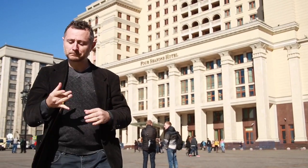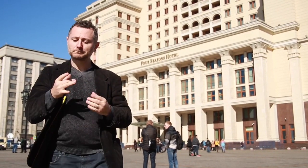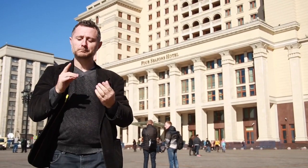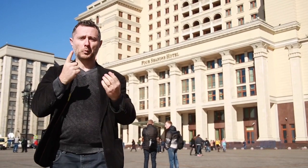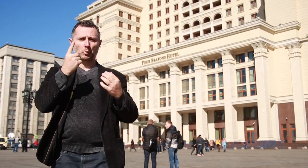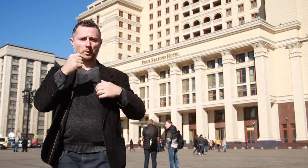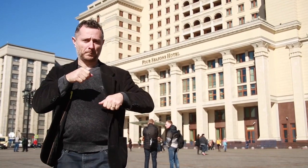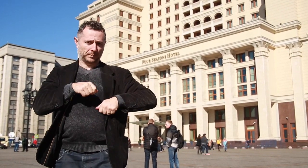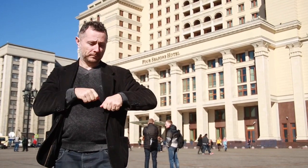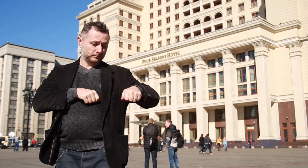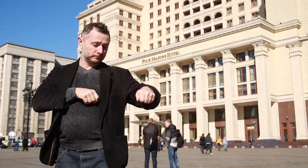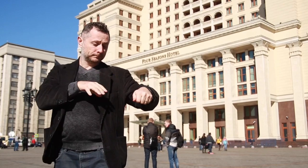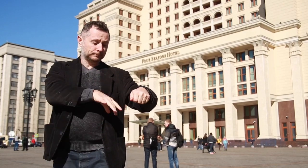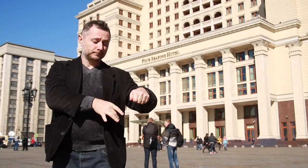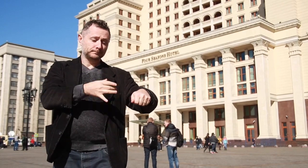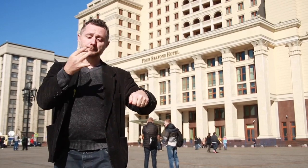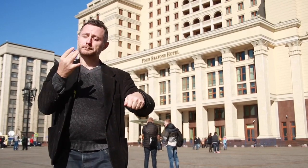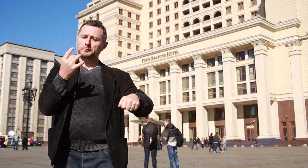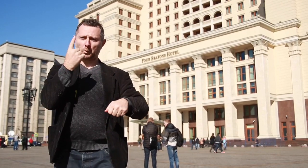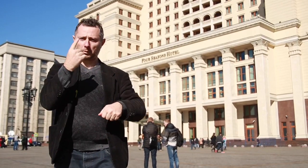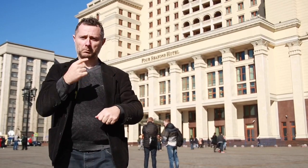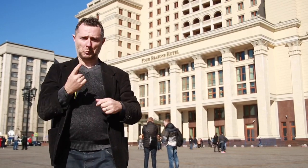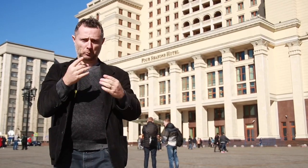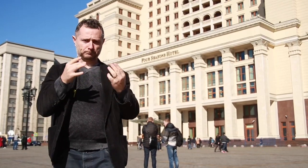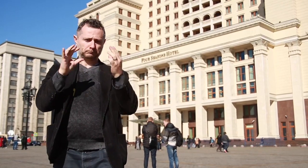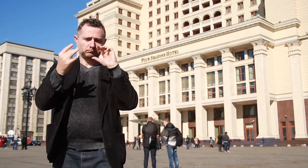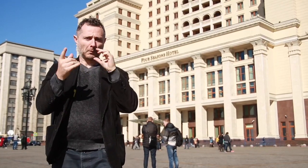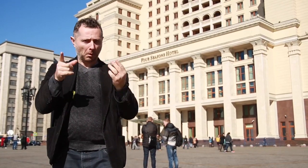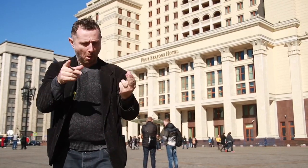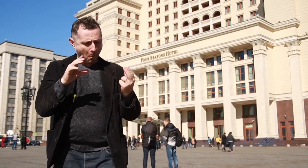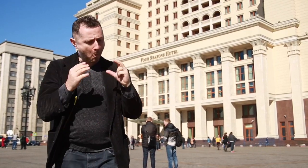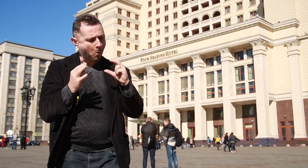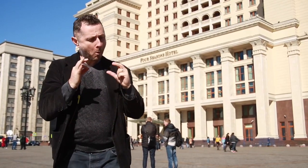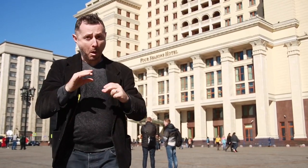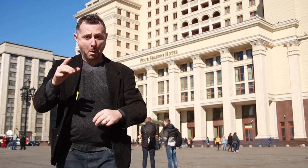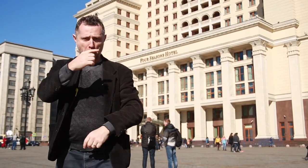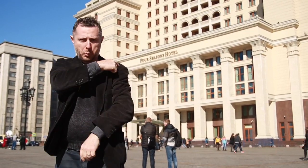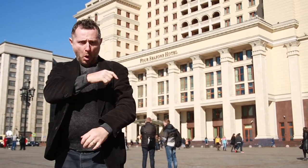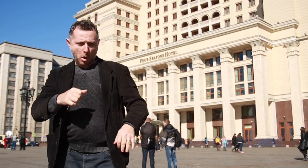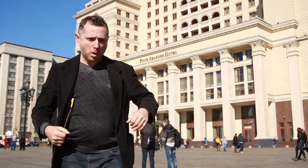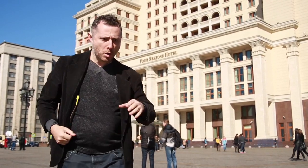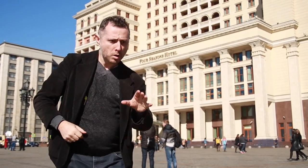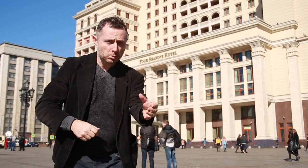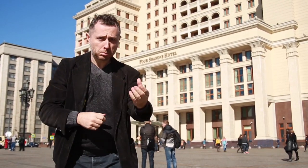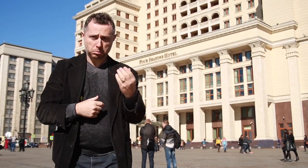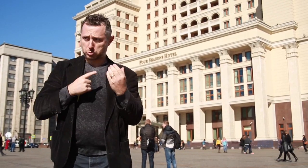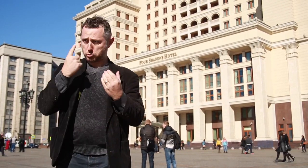would make plans to meet somewhere else, usually a Metro station. The sellers would only bring one of whatever it was they were offering